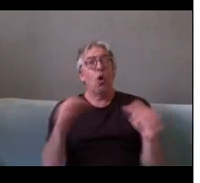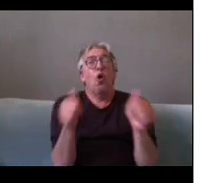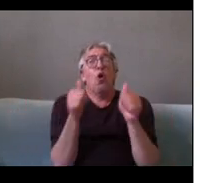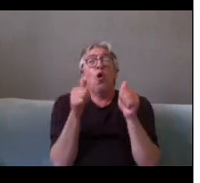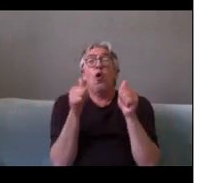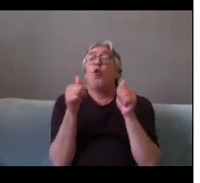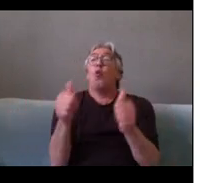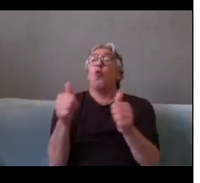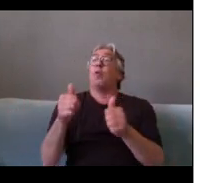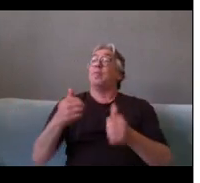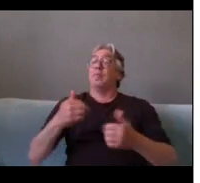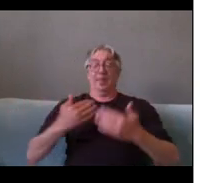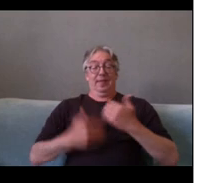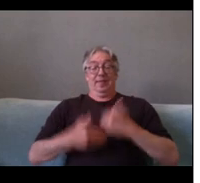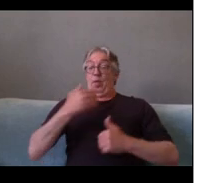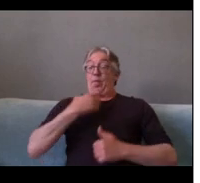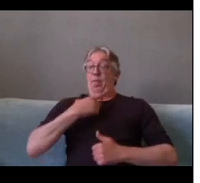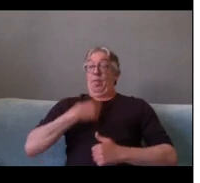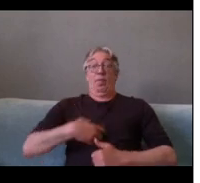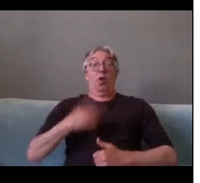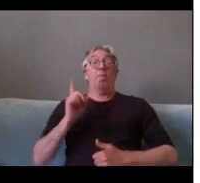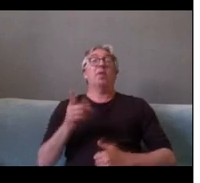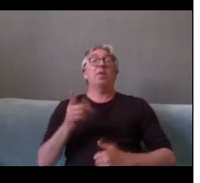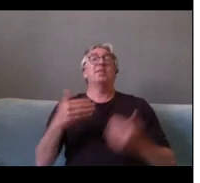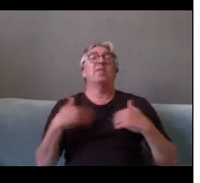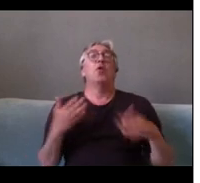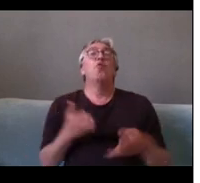they must have equal access to decent and meaningful employment